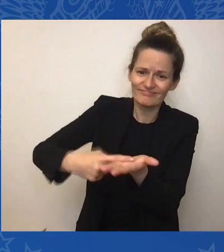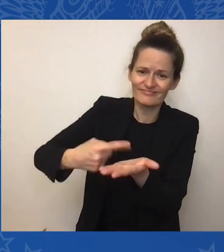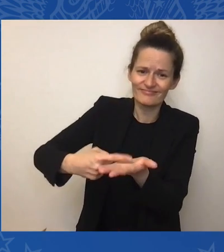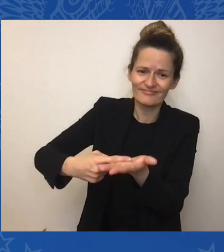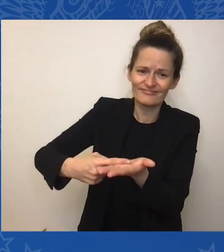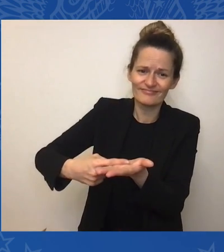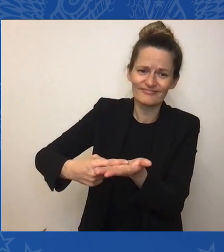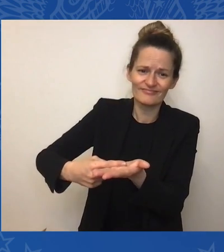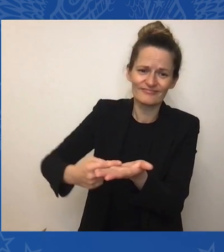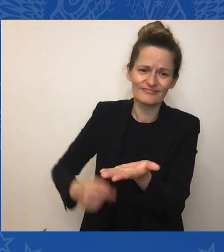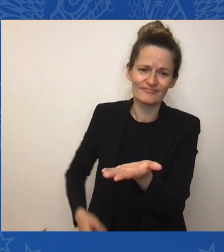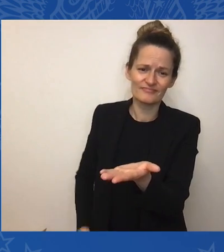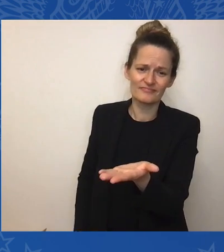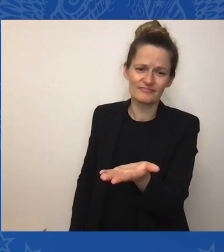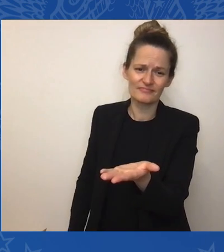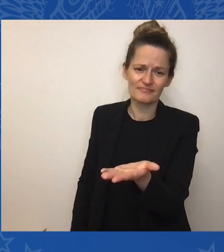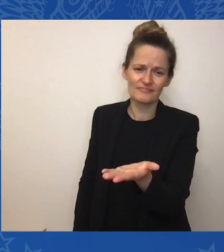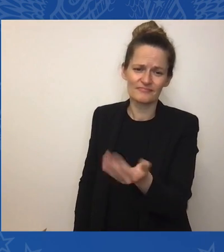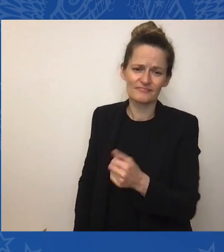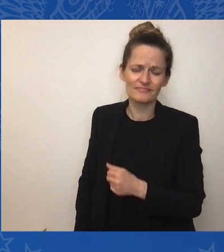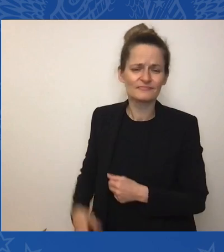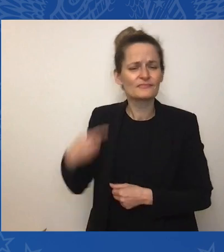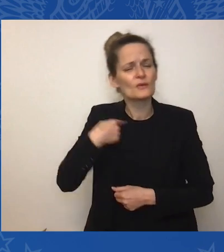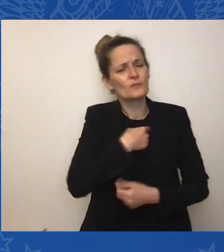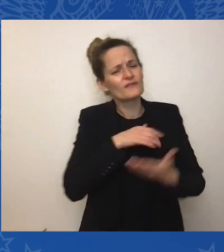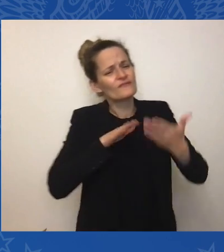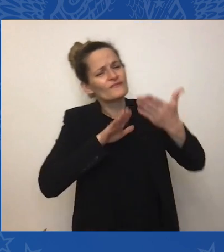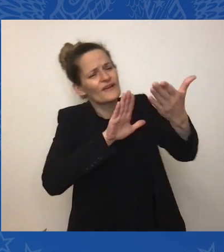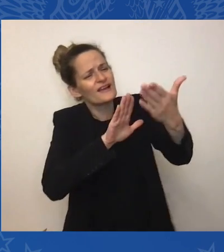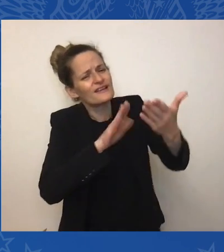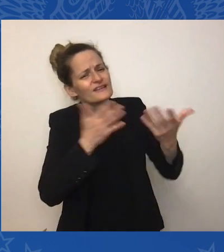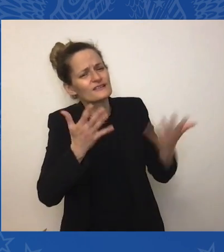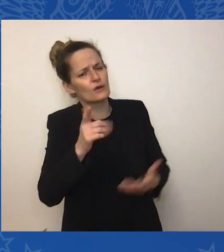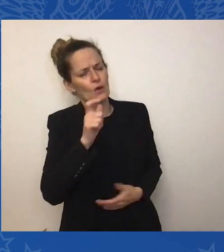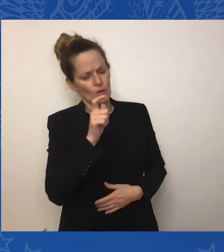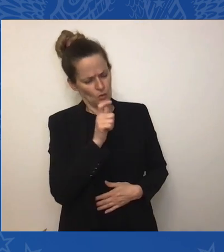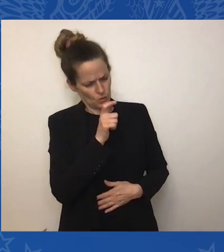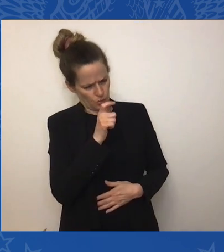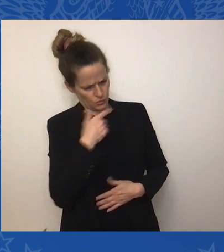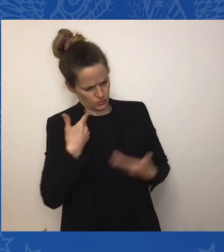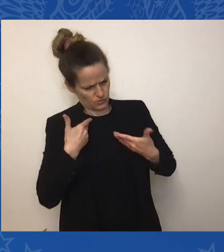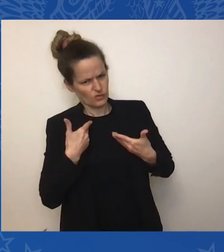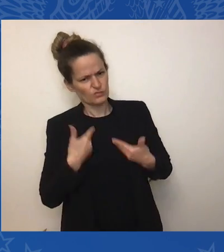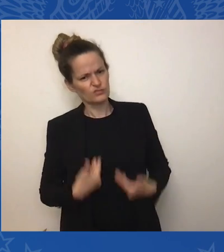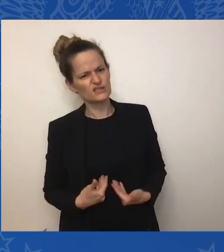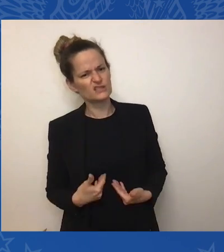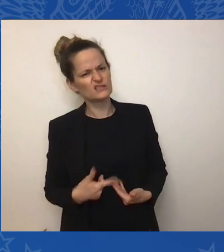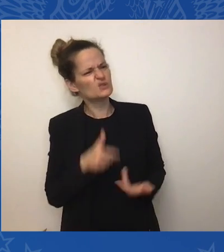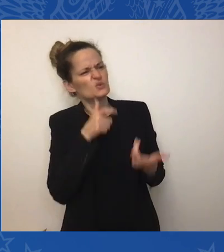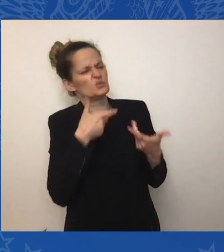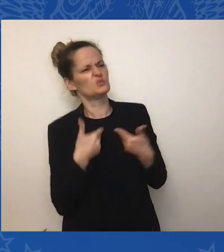"Who are we?" "What do we stand for?" "What do we believe?"